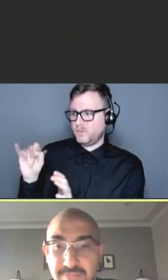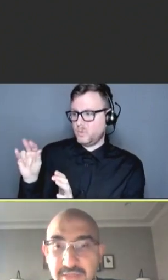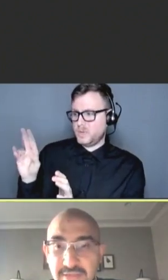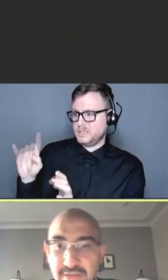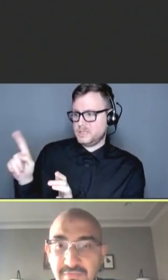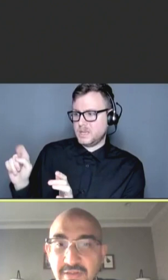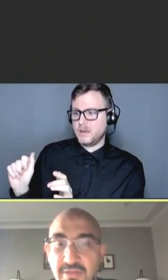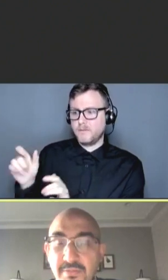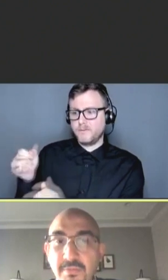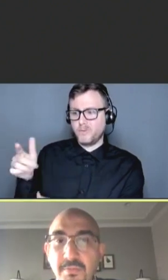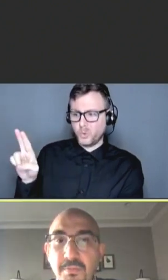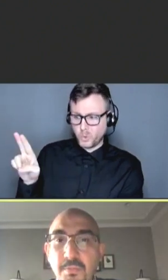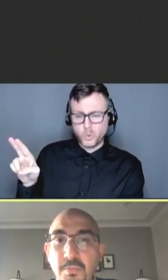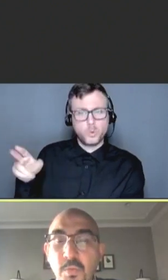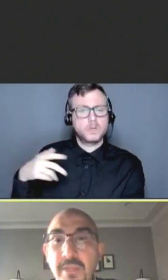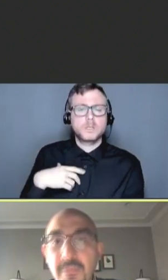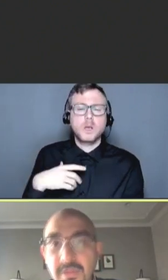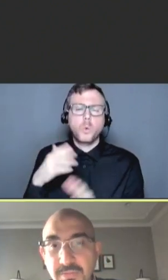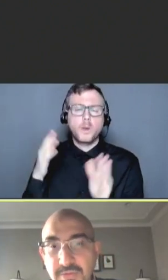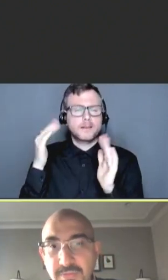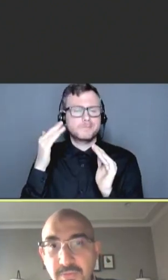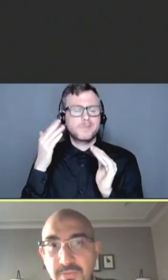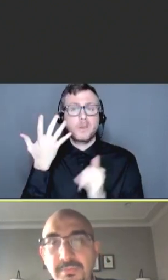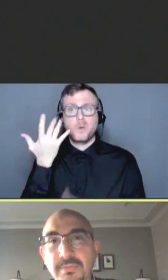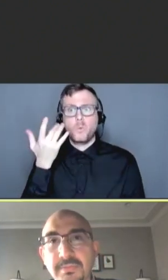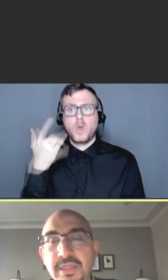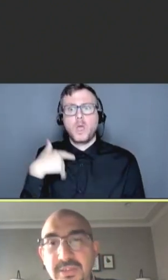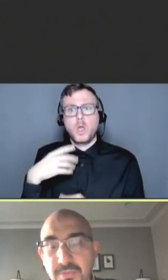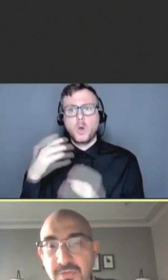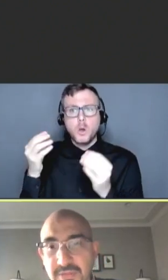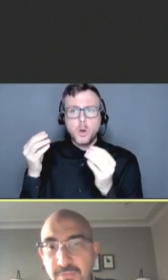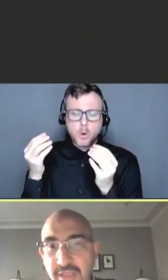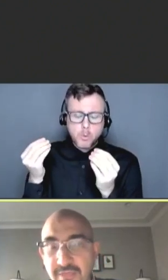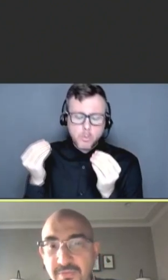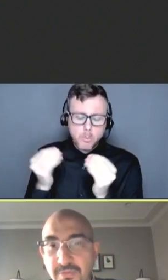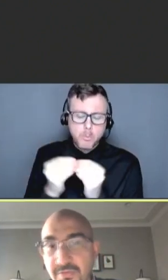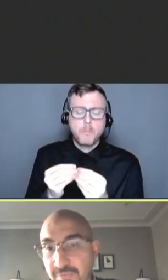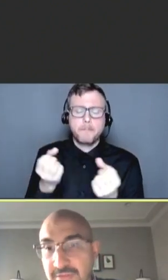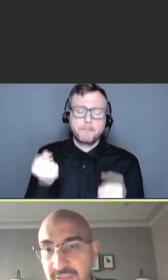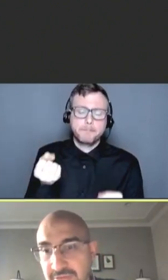totally expected, given the way multiple exposure -- many exposure that we had to the influenza,